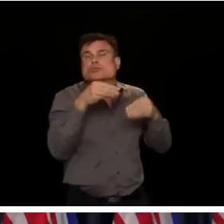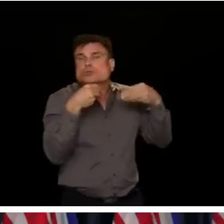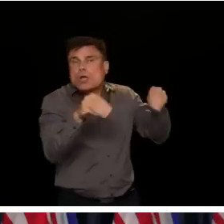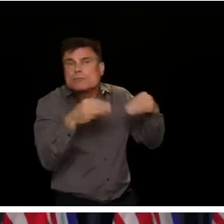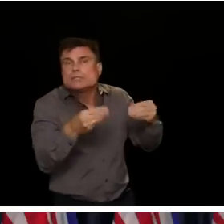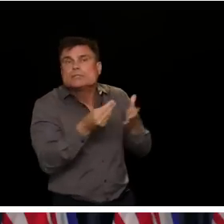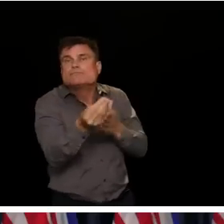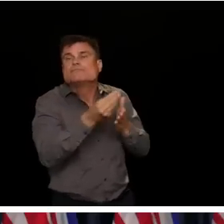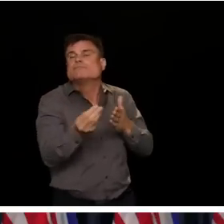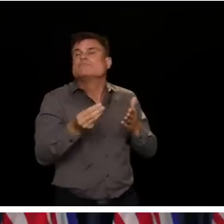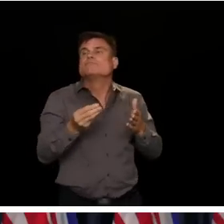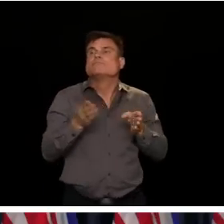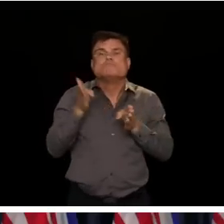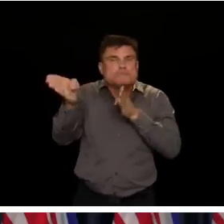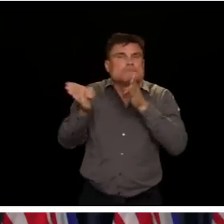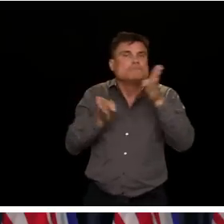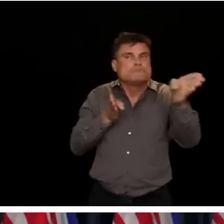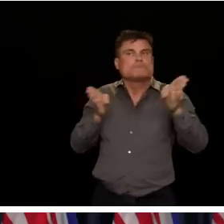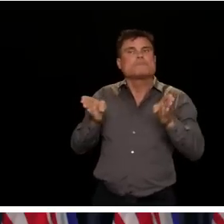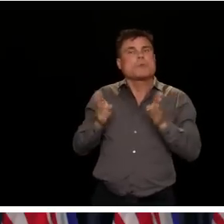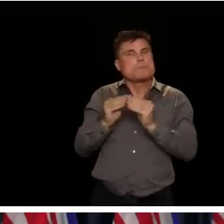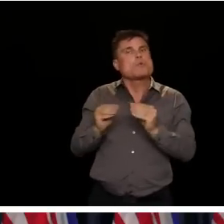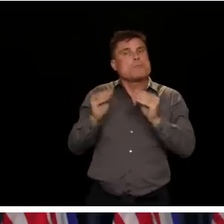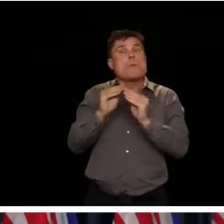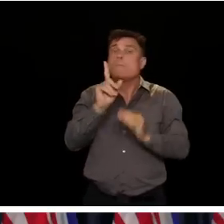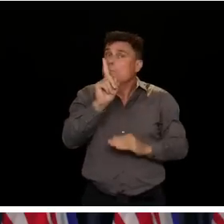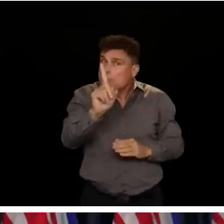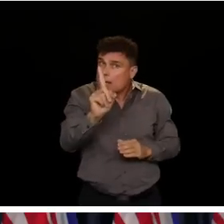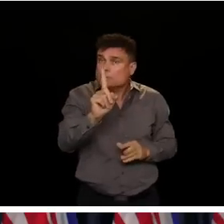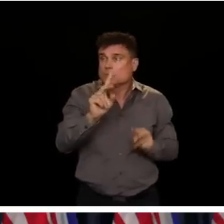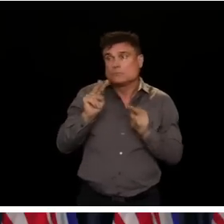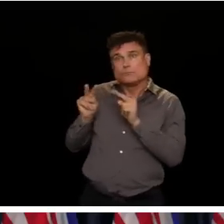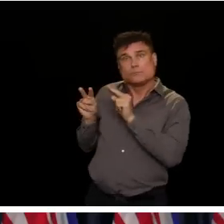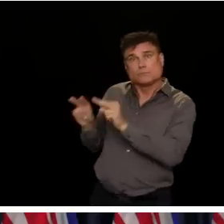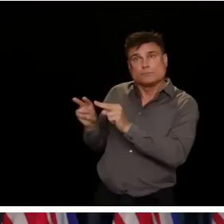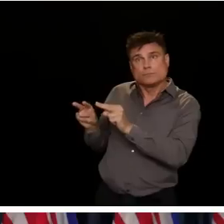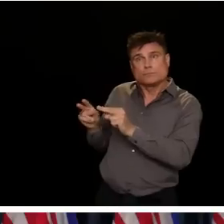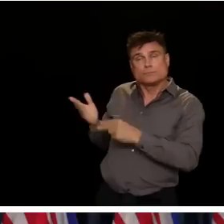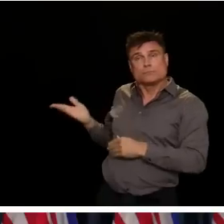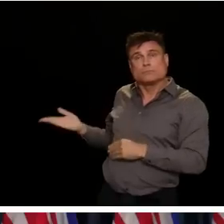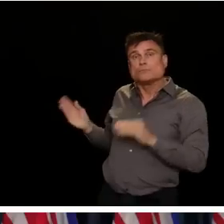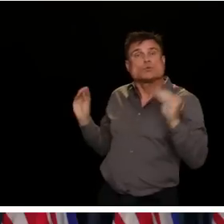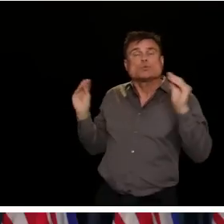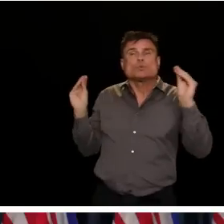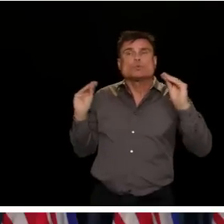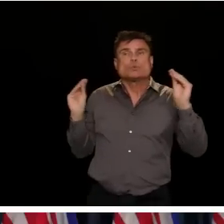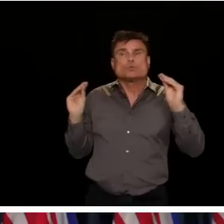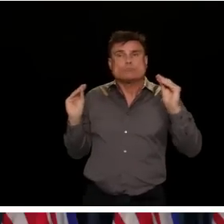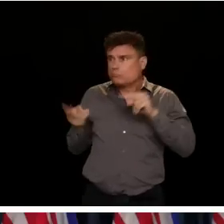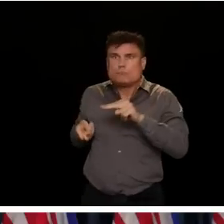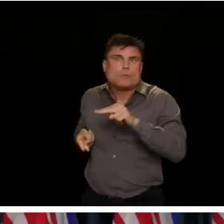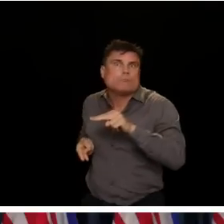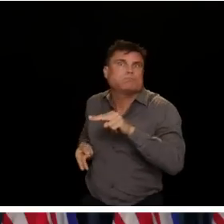and the fact we are not seeing increases , dramatic increases in hospitalisations or people in ICU